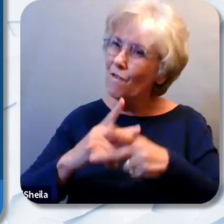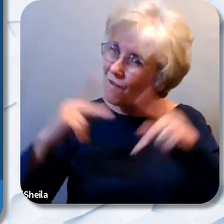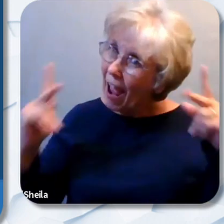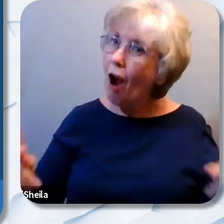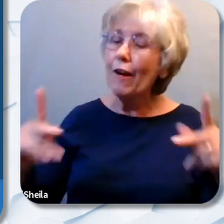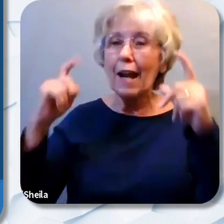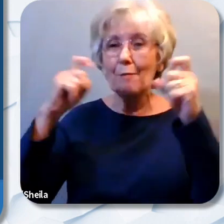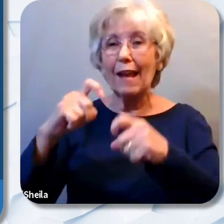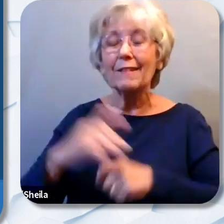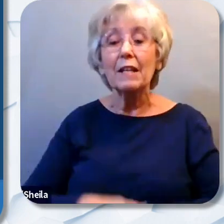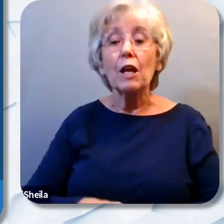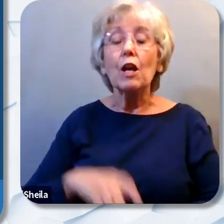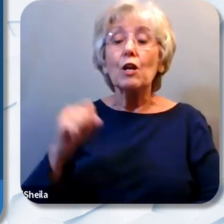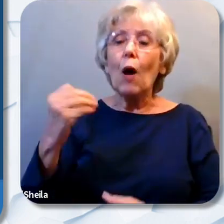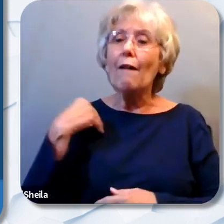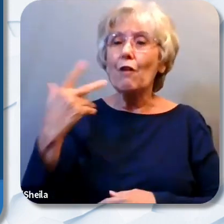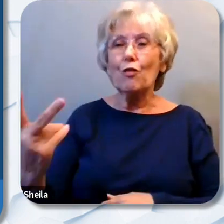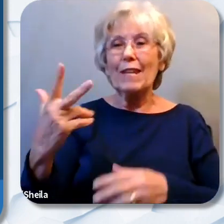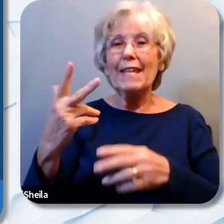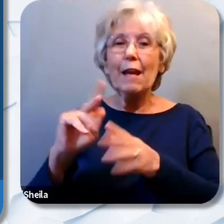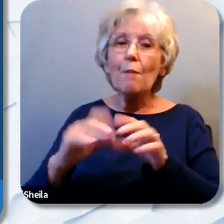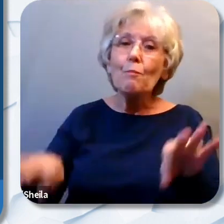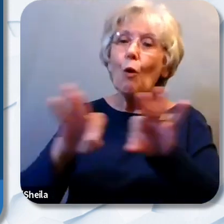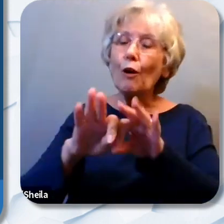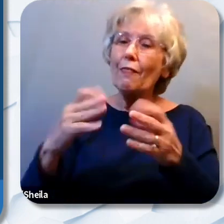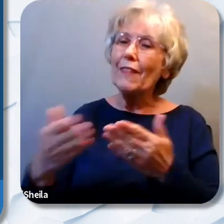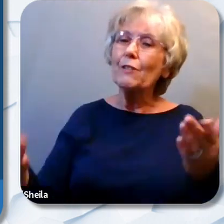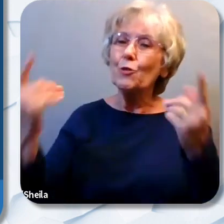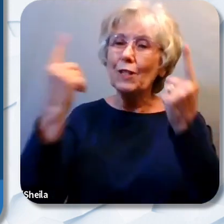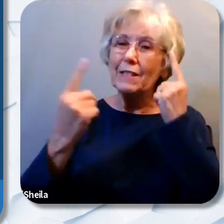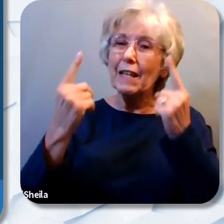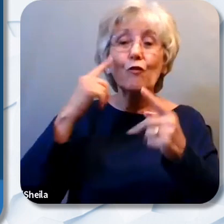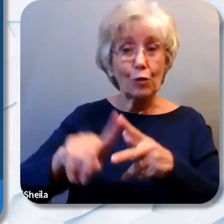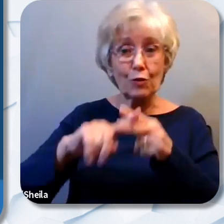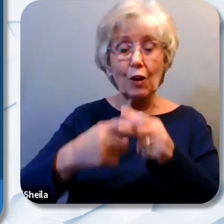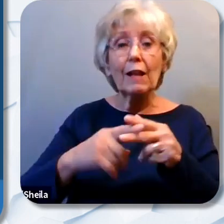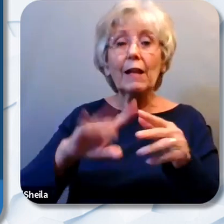just about three key considerations for getting started. That those include governance structures